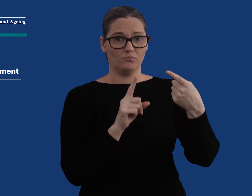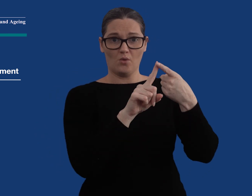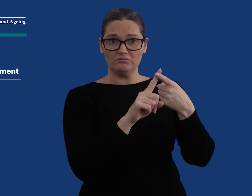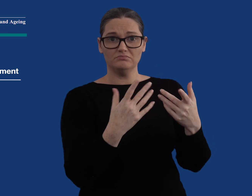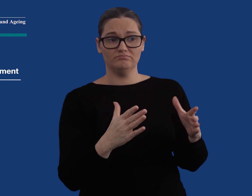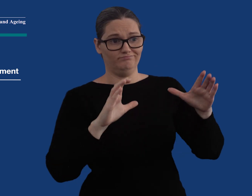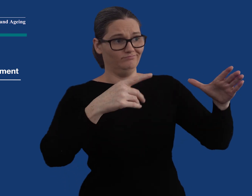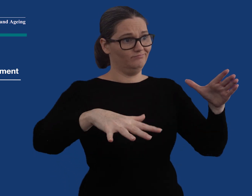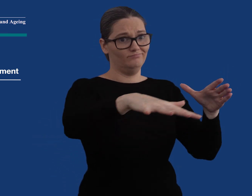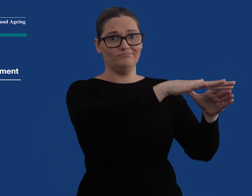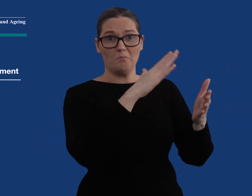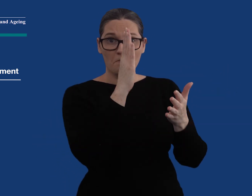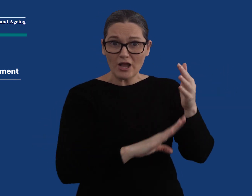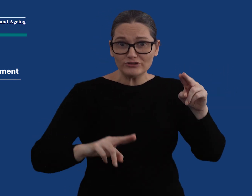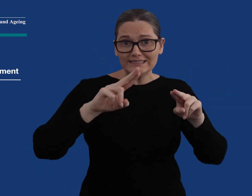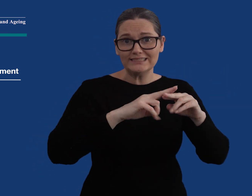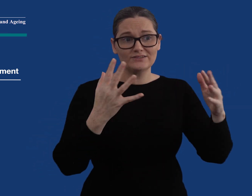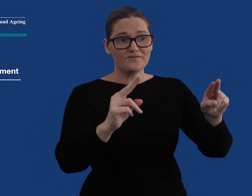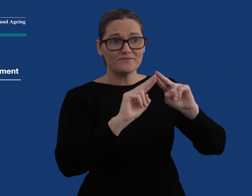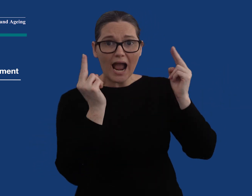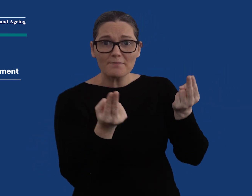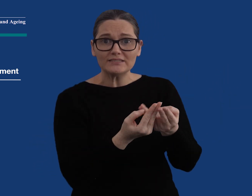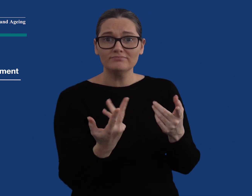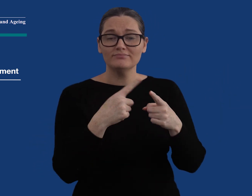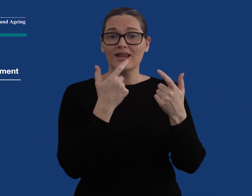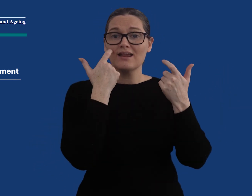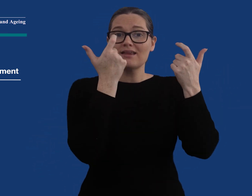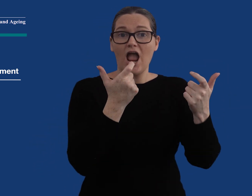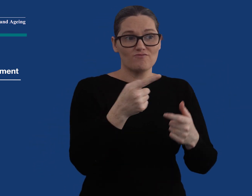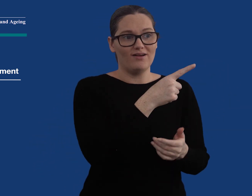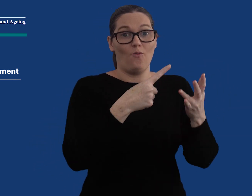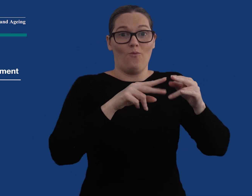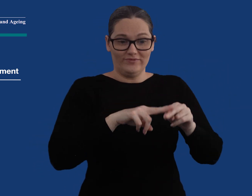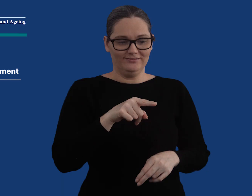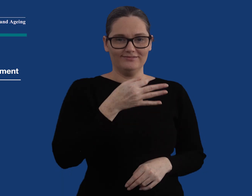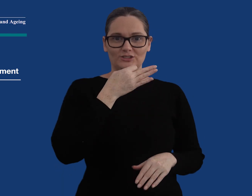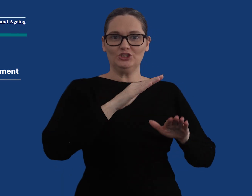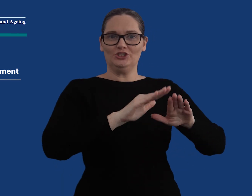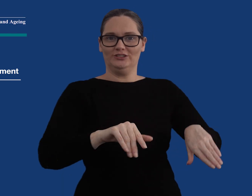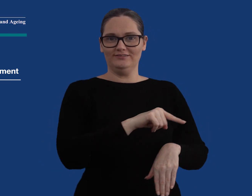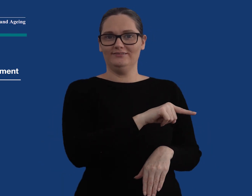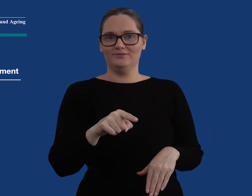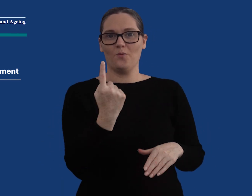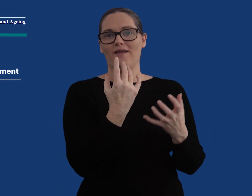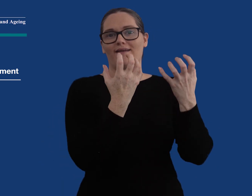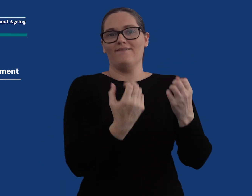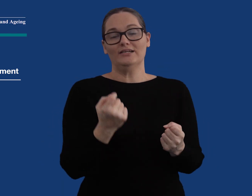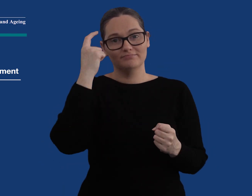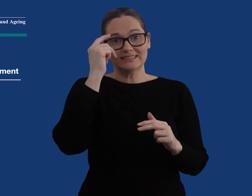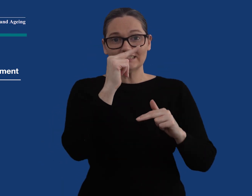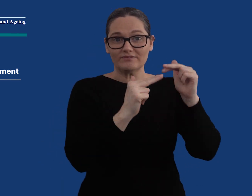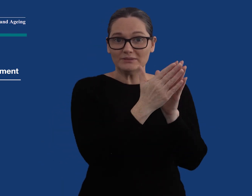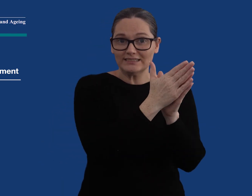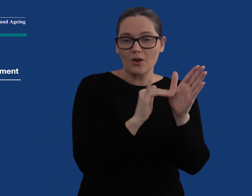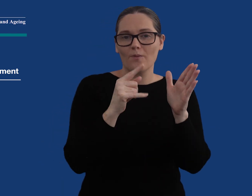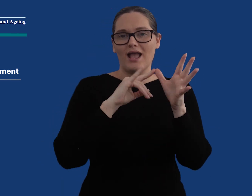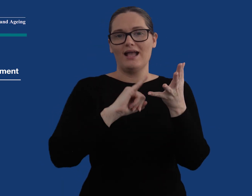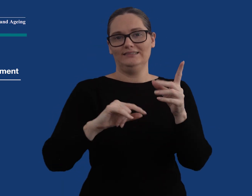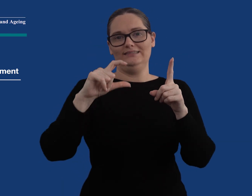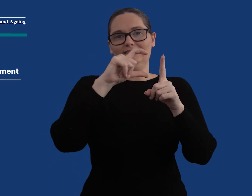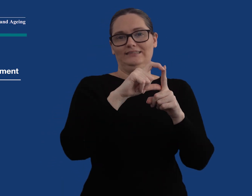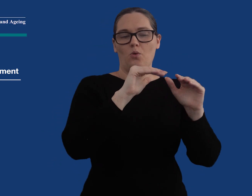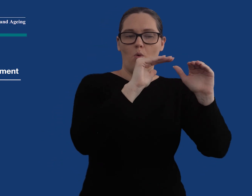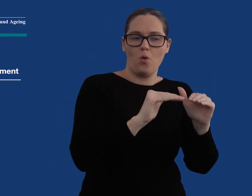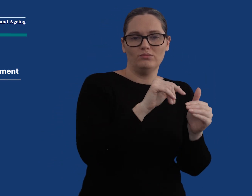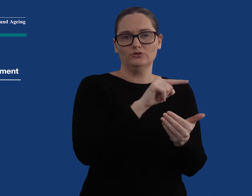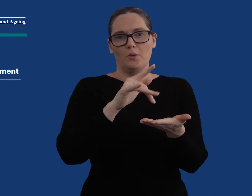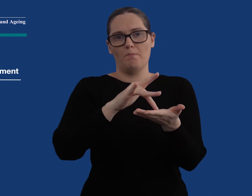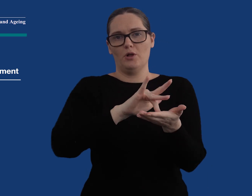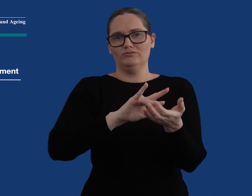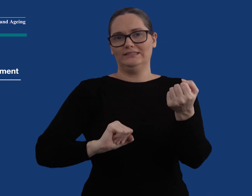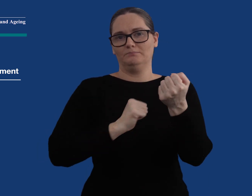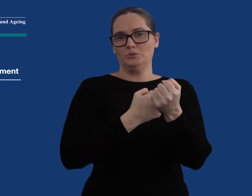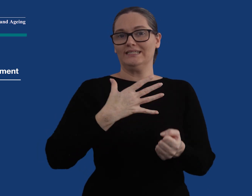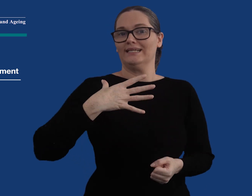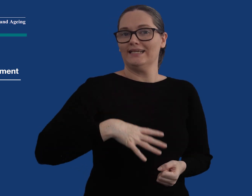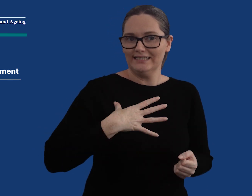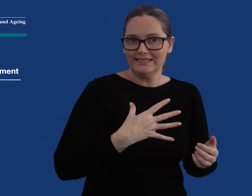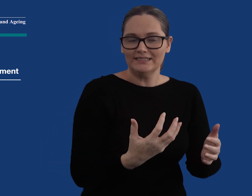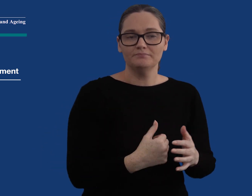• parents, families and carers of children with developmental delay and/or autism with low to moderate support needs